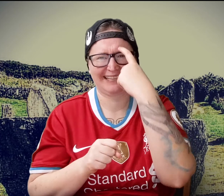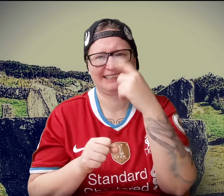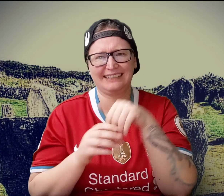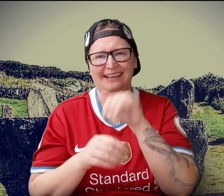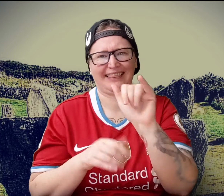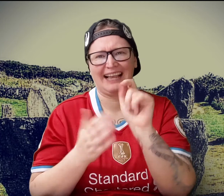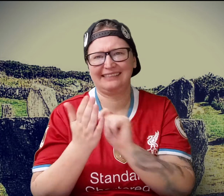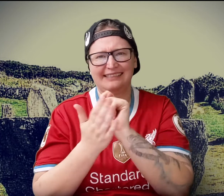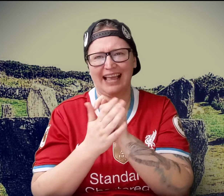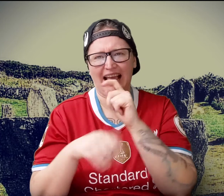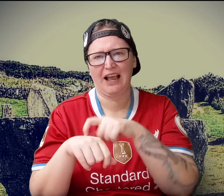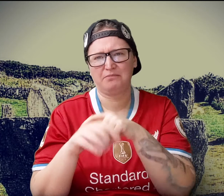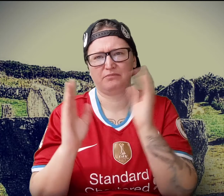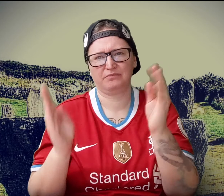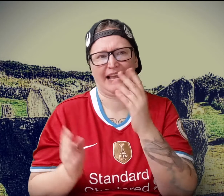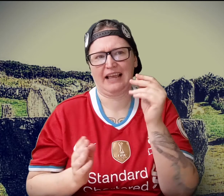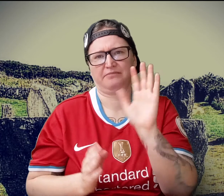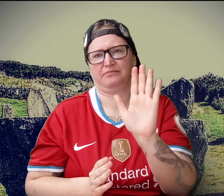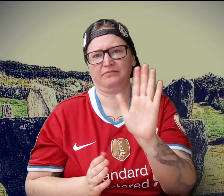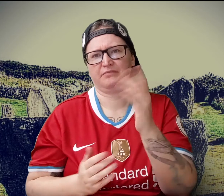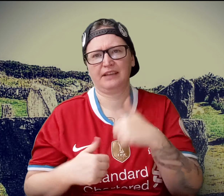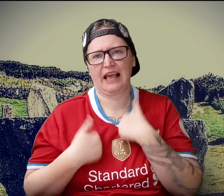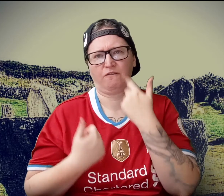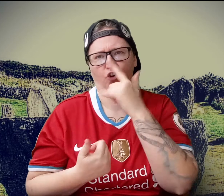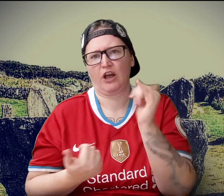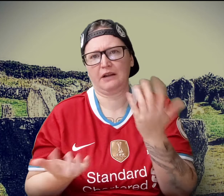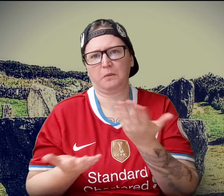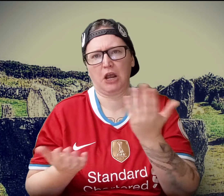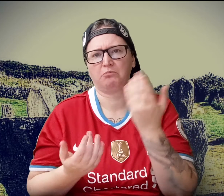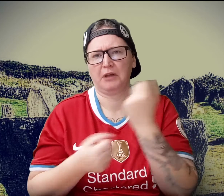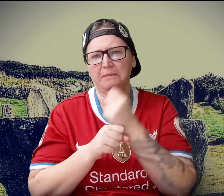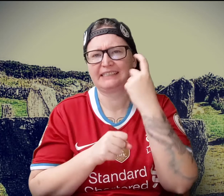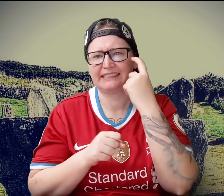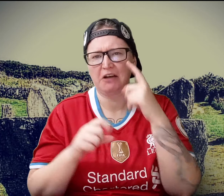whatever would make sense in that time frame and within what their life looks like at that